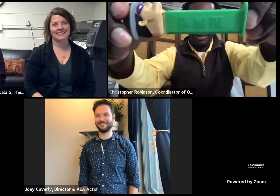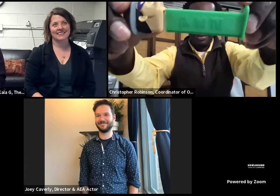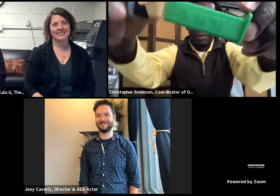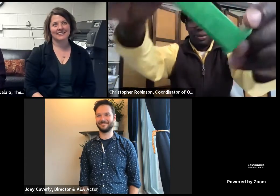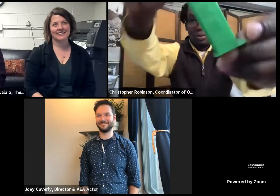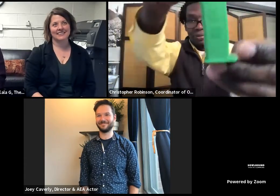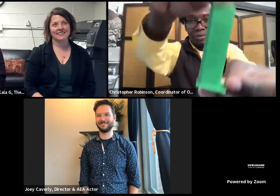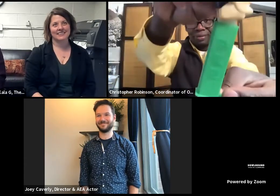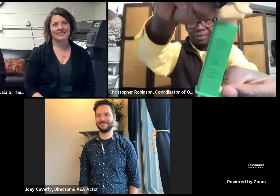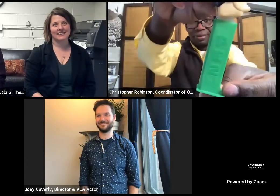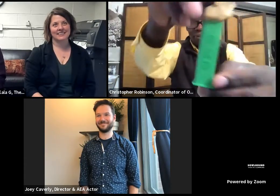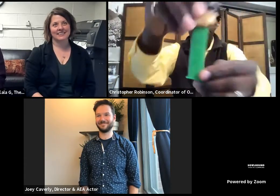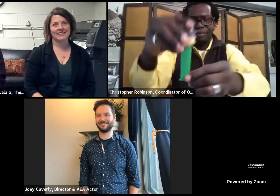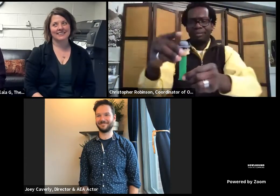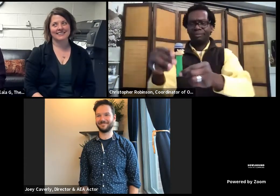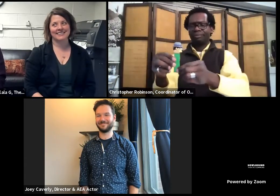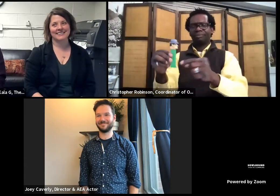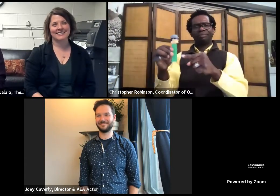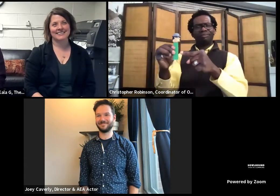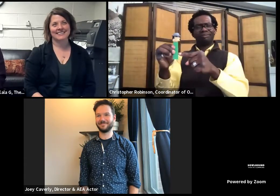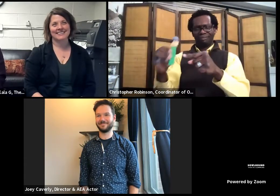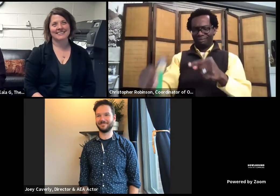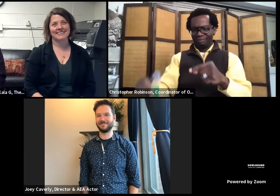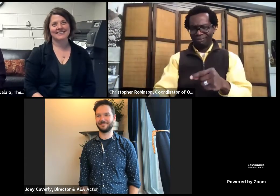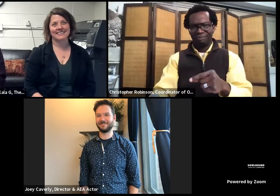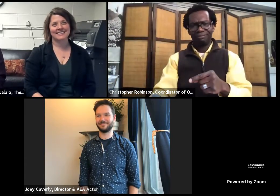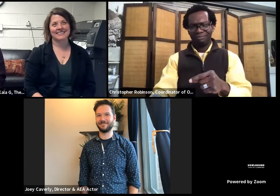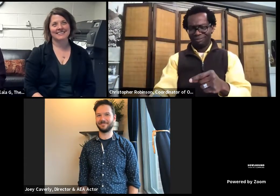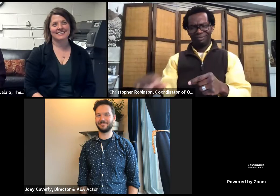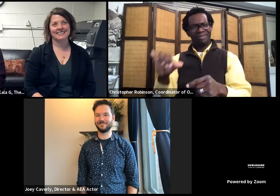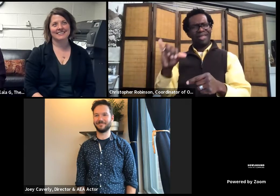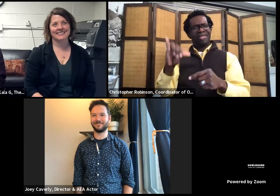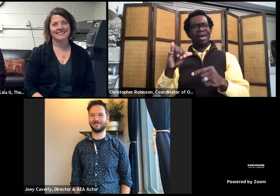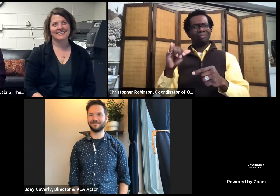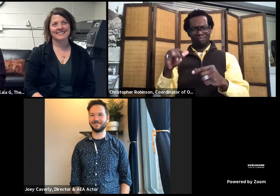namely a classic '50s, '60s Riddler PEZ dispenser.